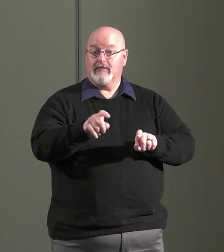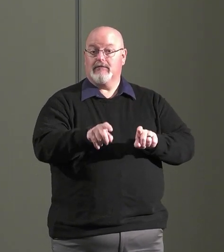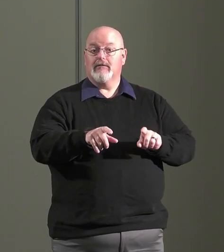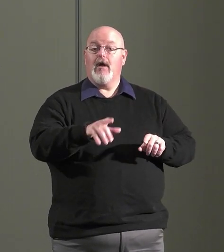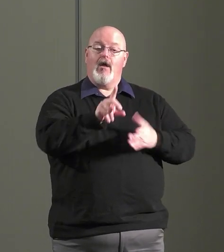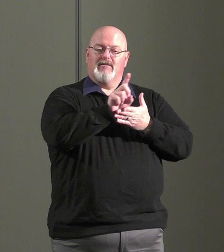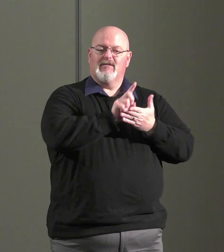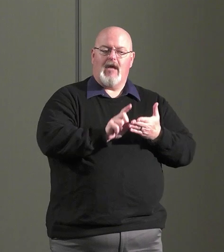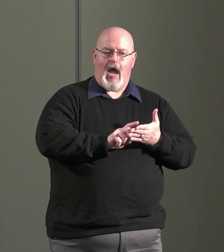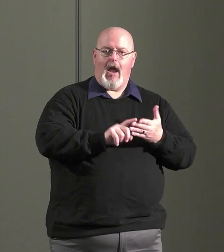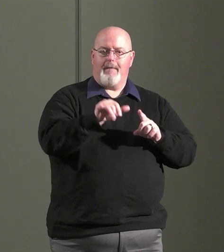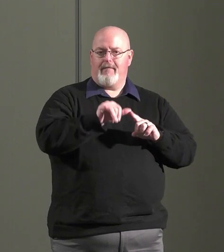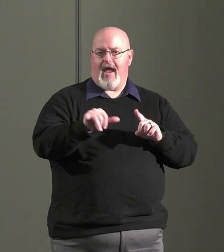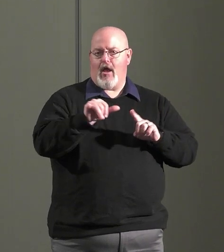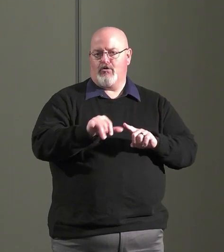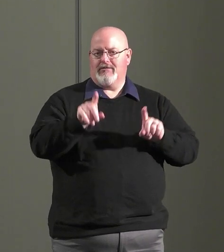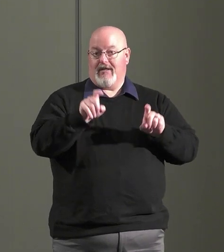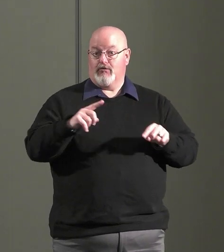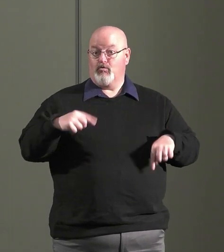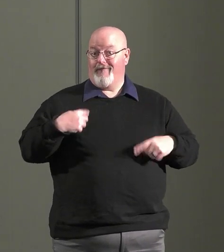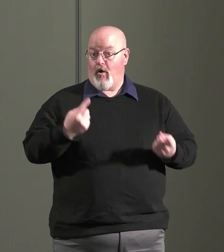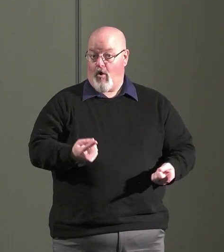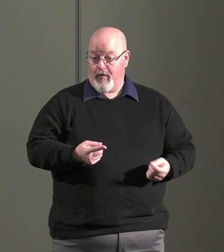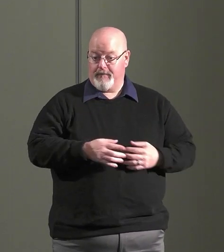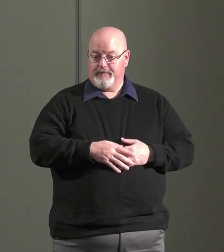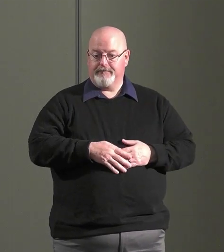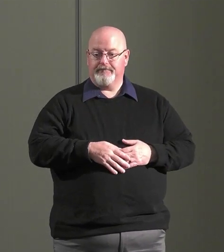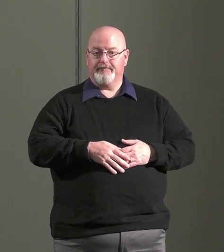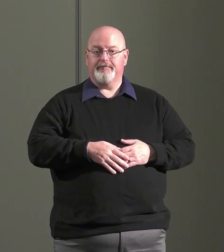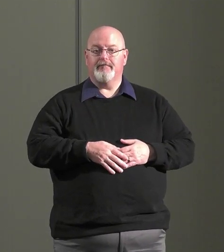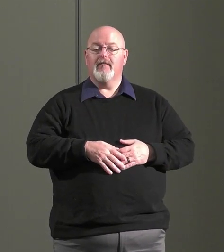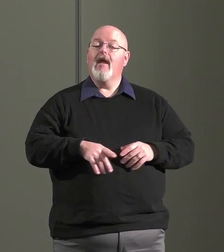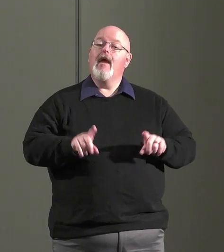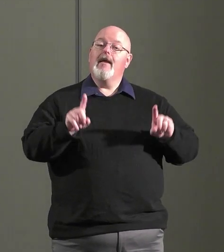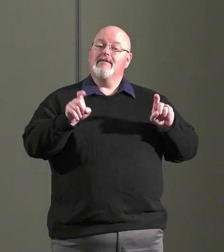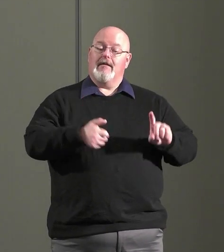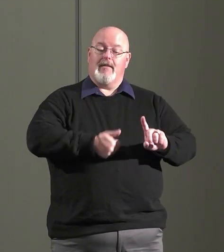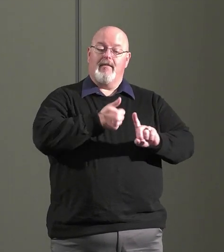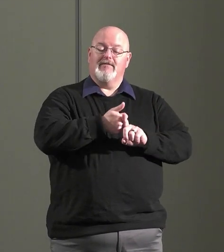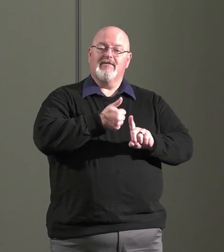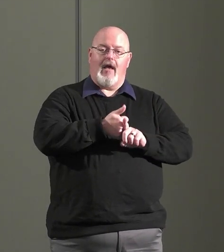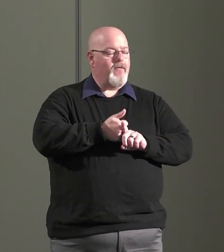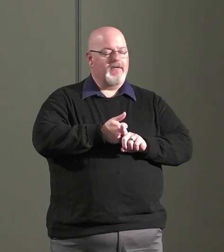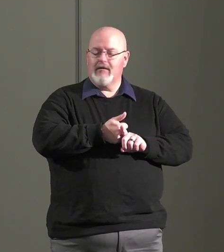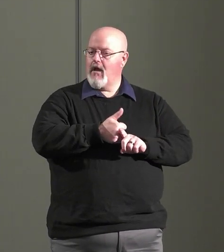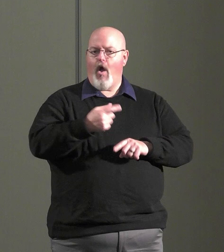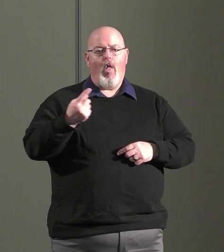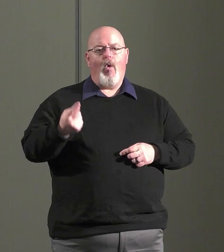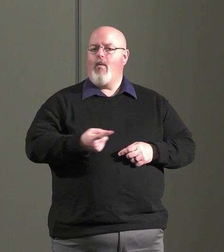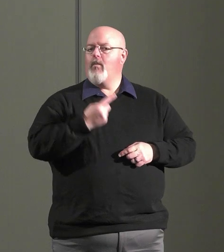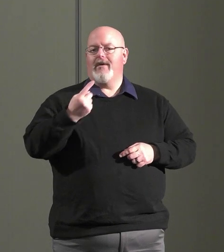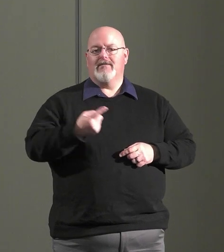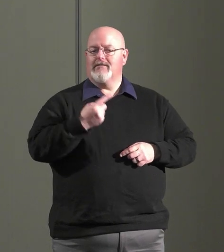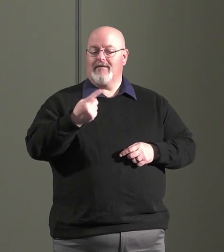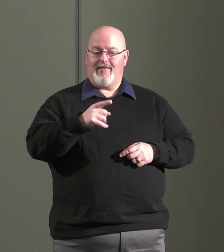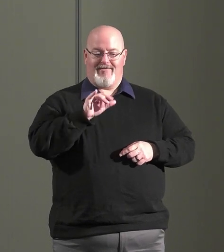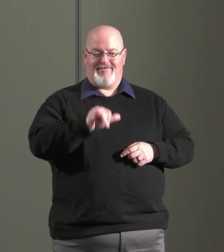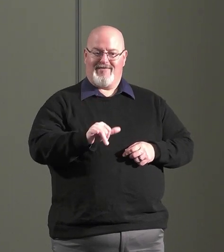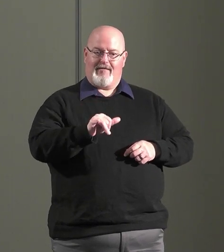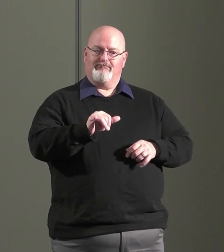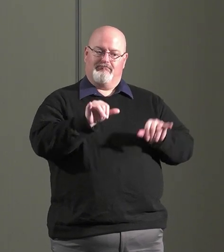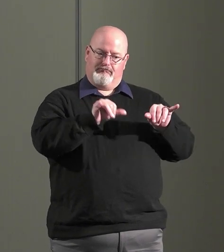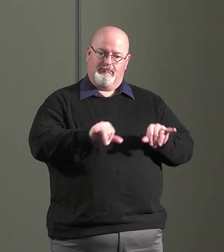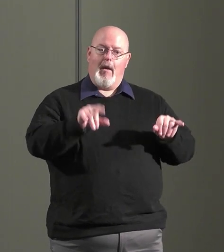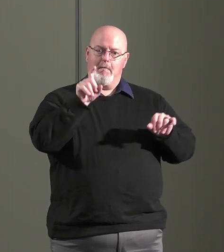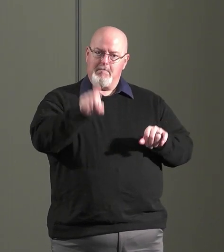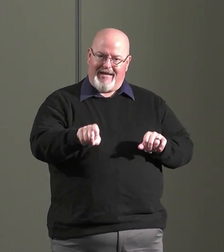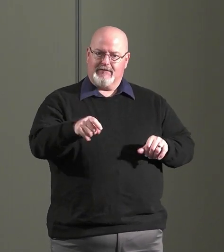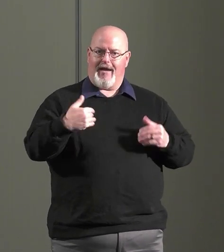design patterns tested so far. The test themselves are not always the form you must have something.